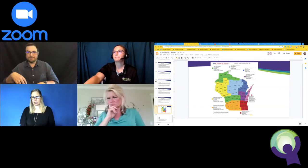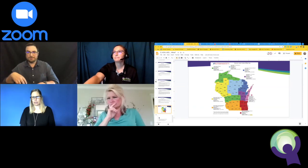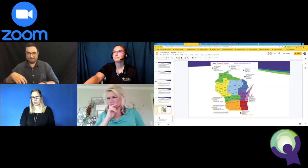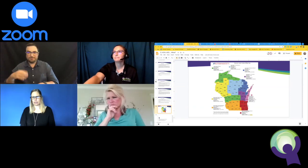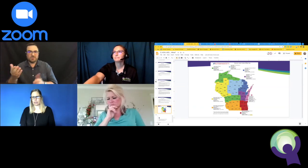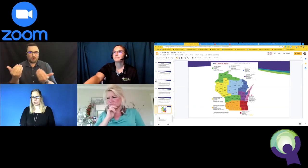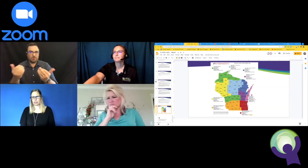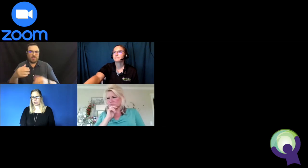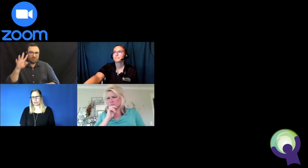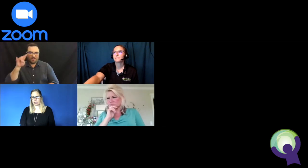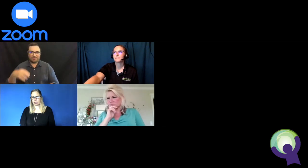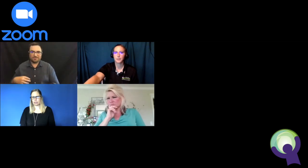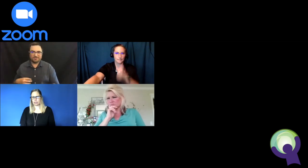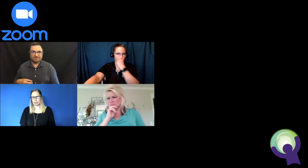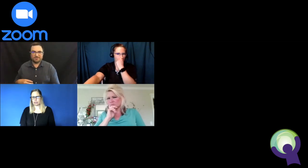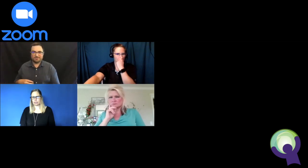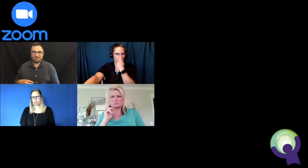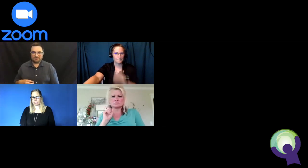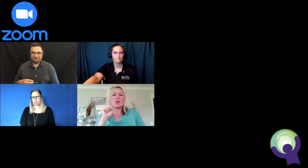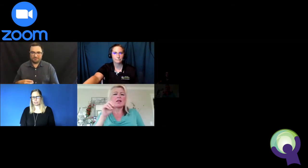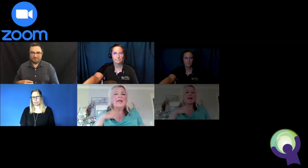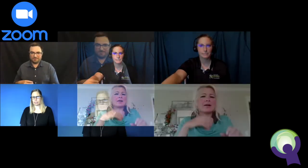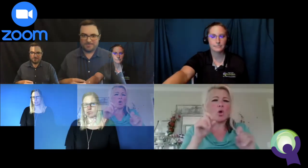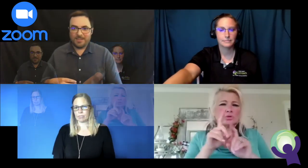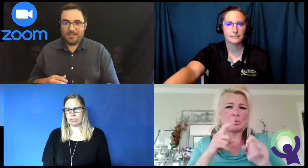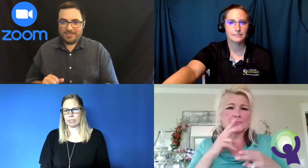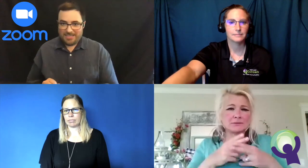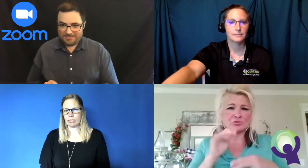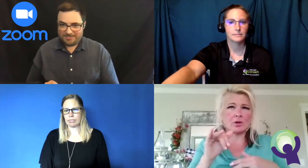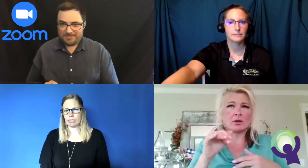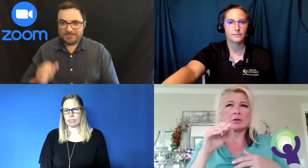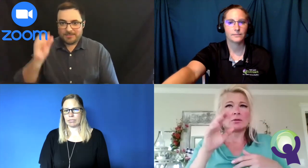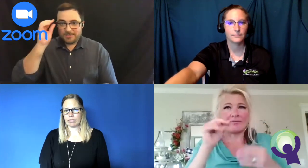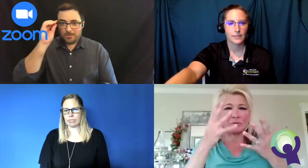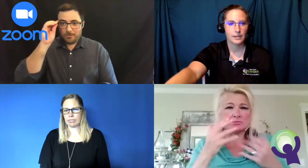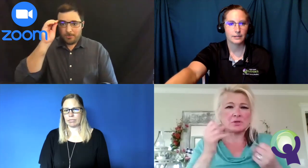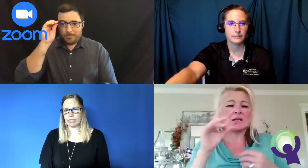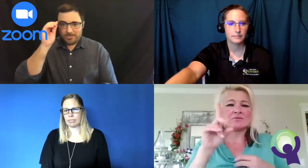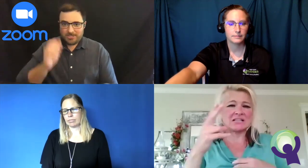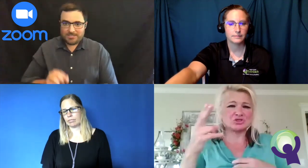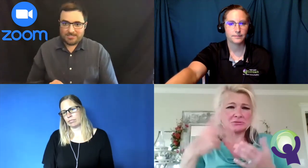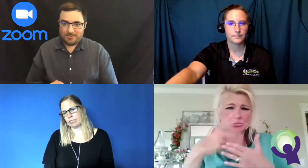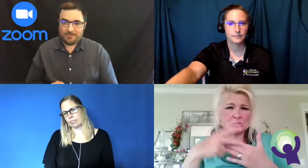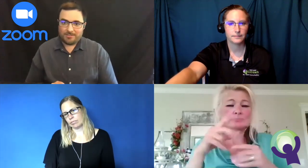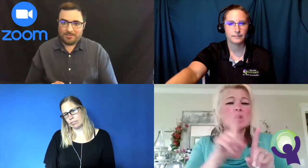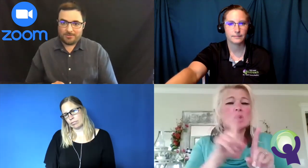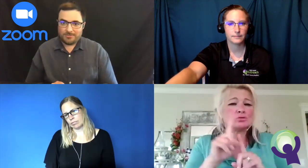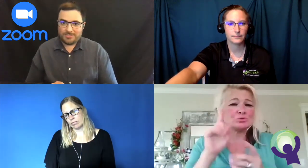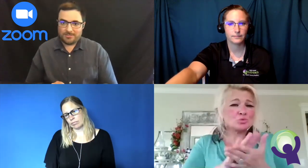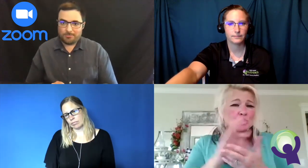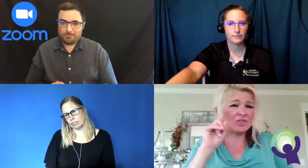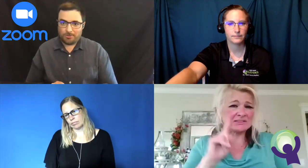Ronda: Yes so with mentioning those